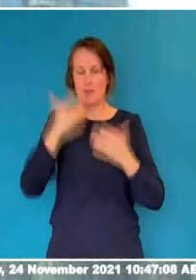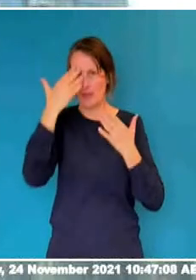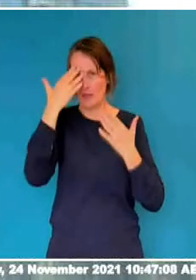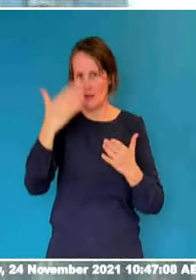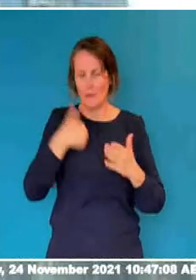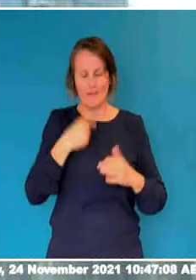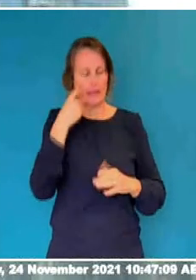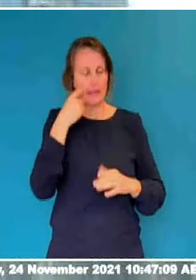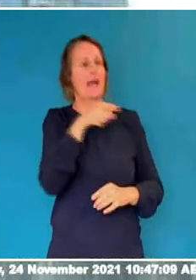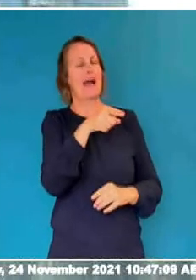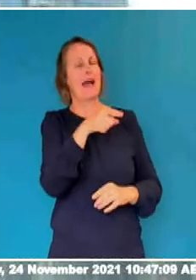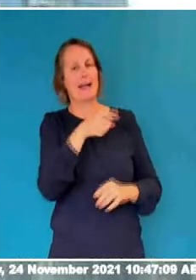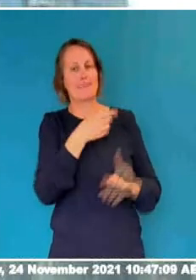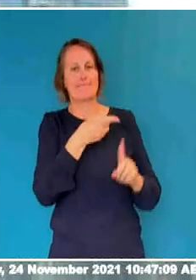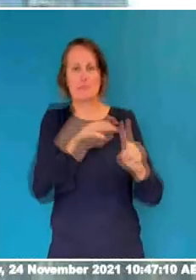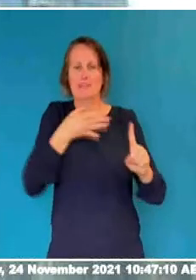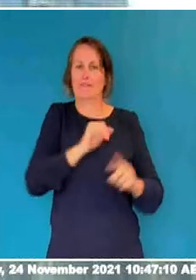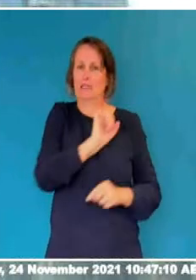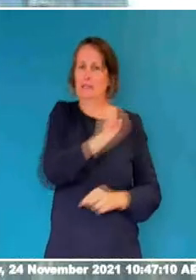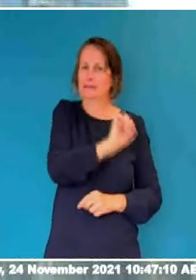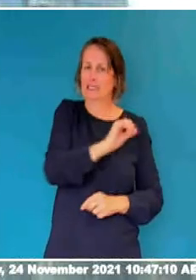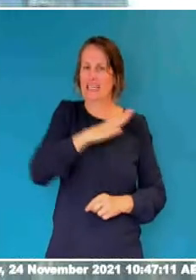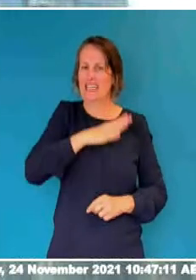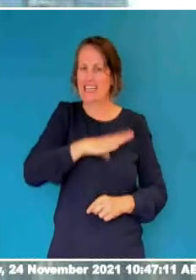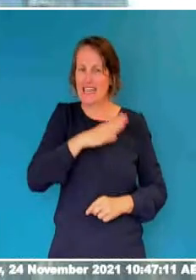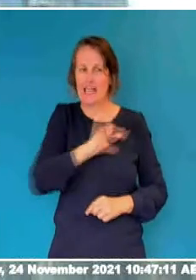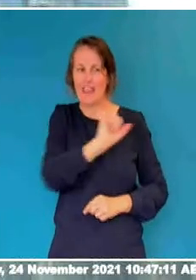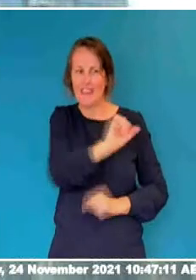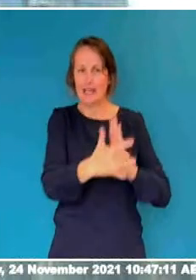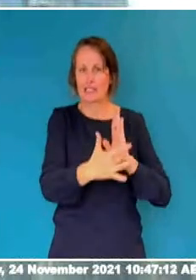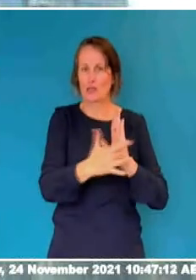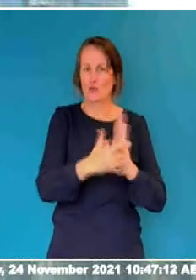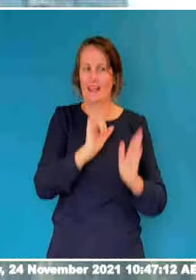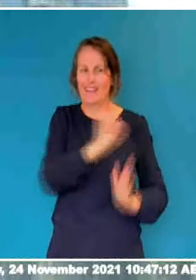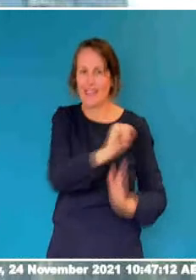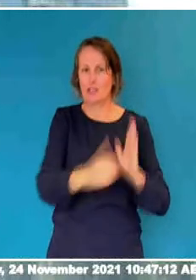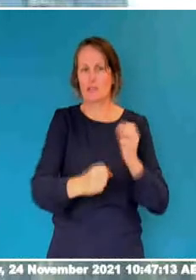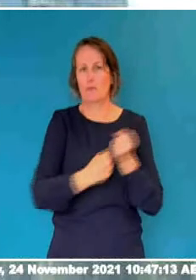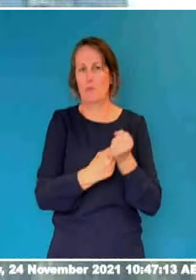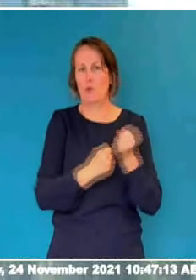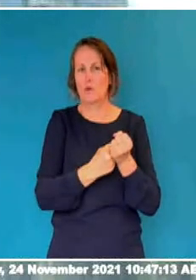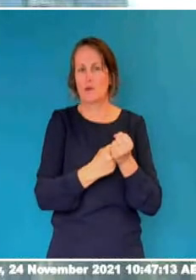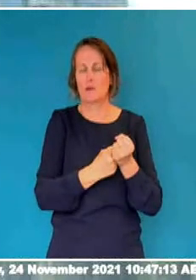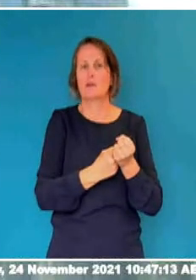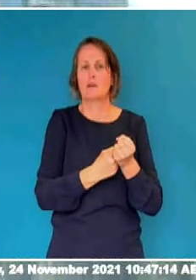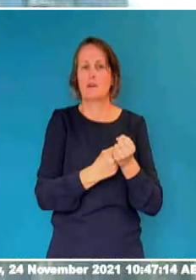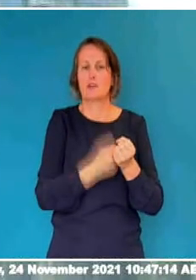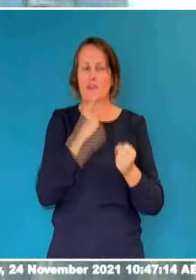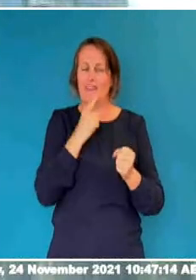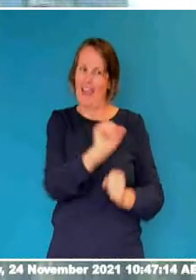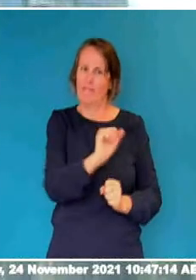at a new technology or support where there's a specific need that we haven't been able to